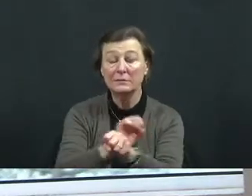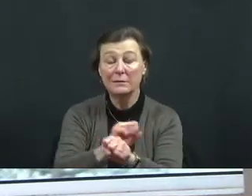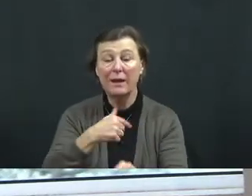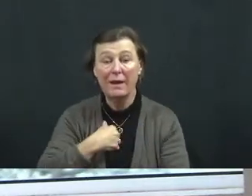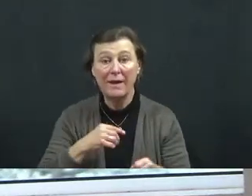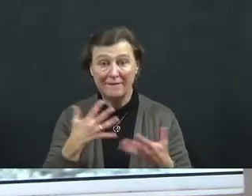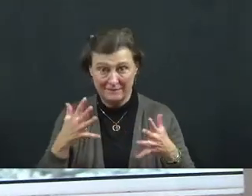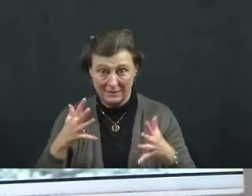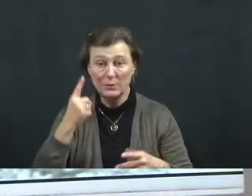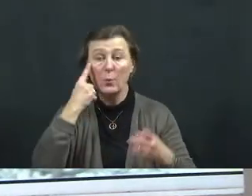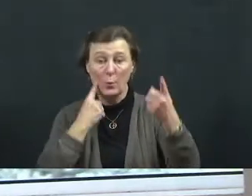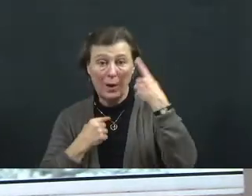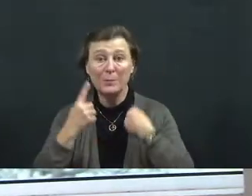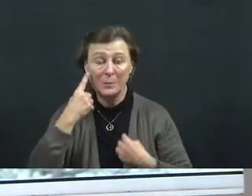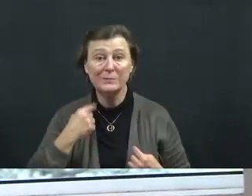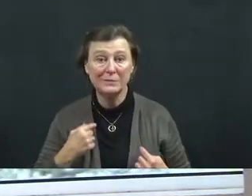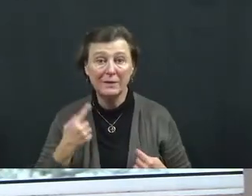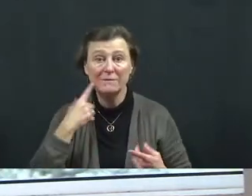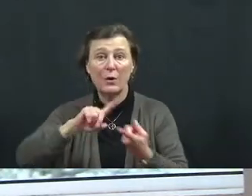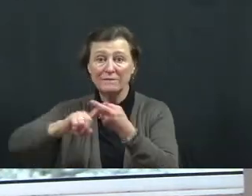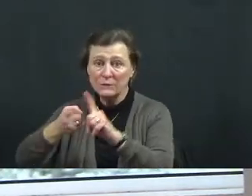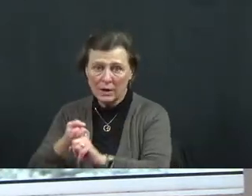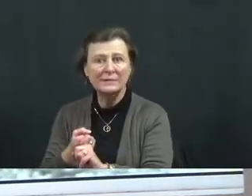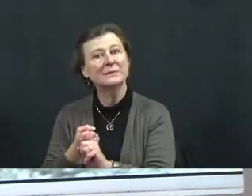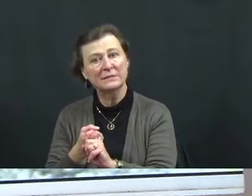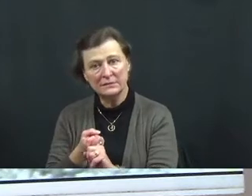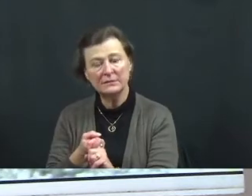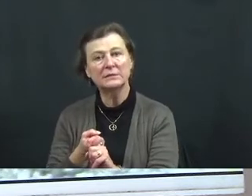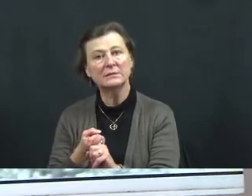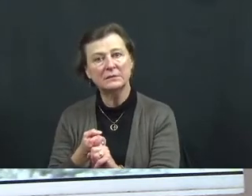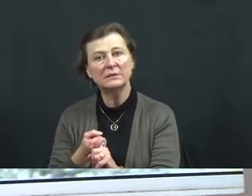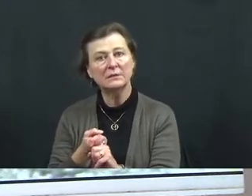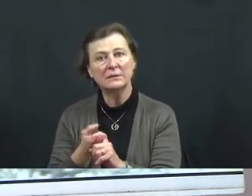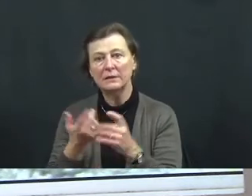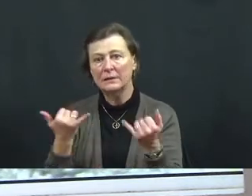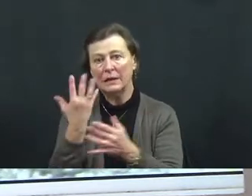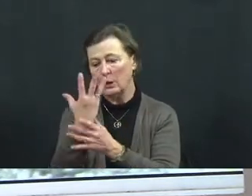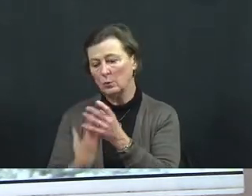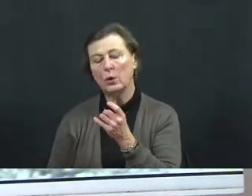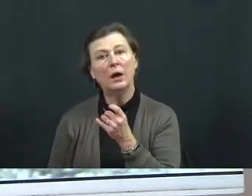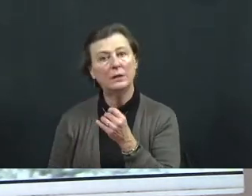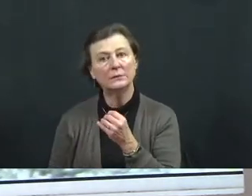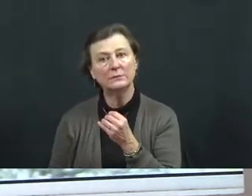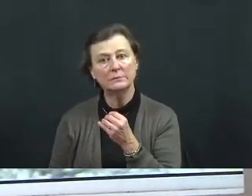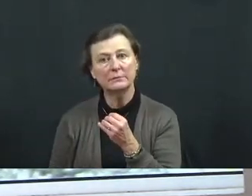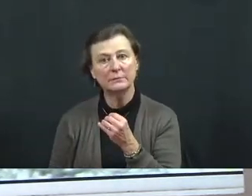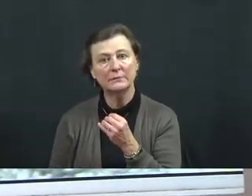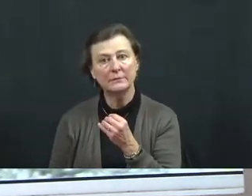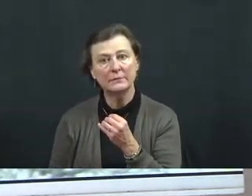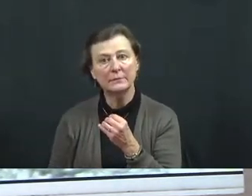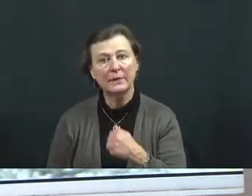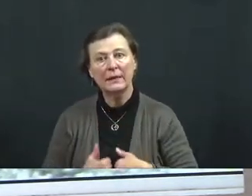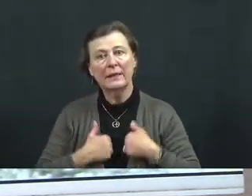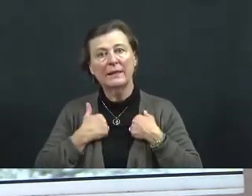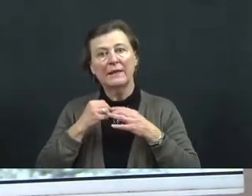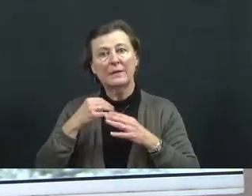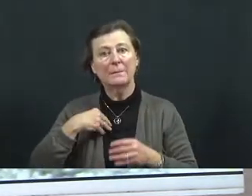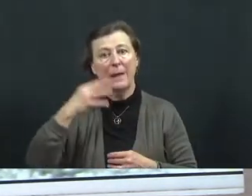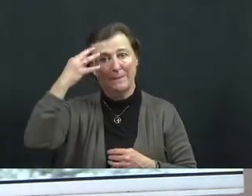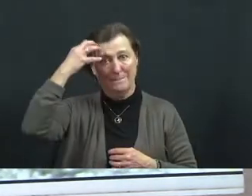I have wept for friends who are now gone and live in my memory and in my heart.